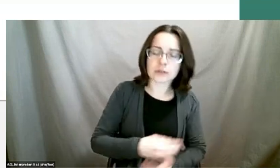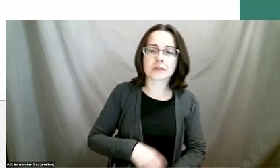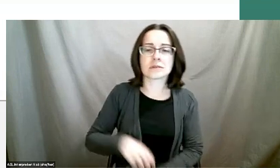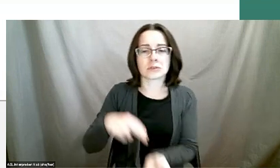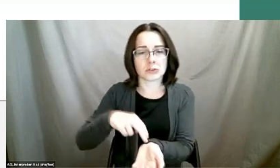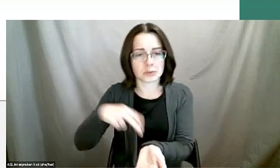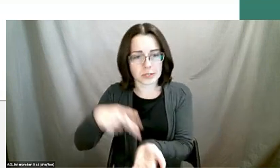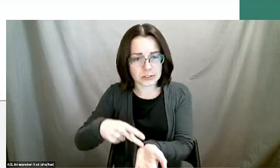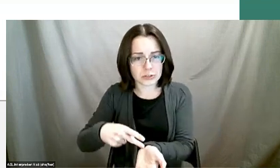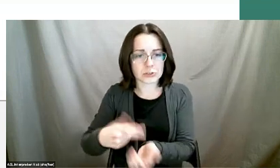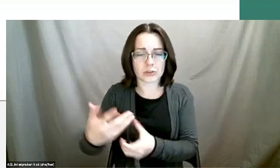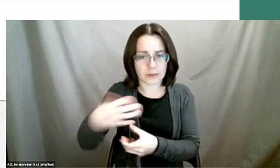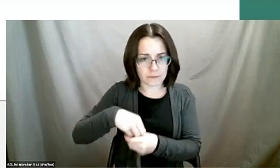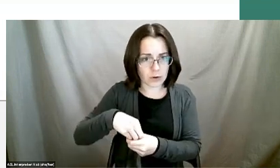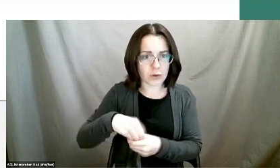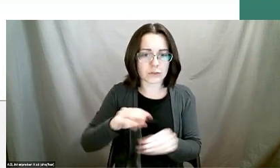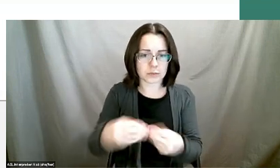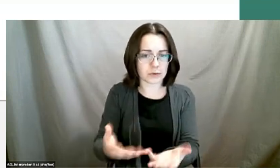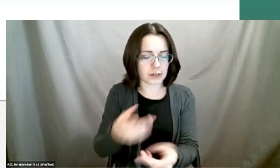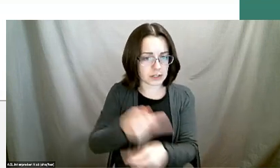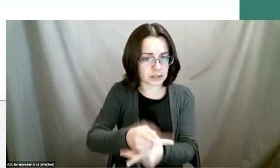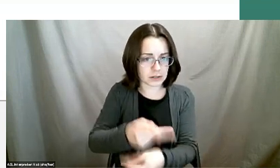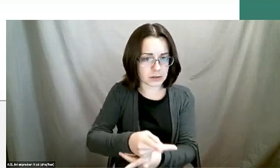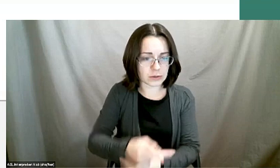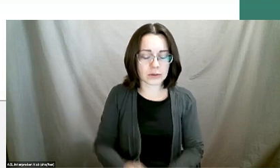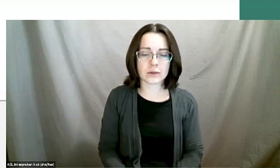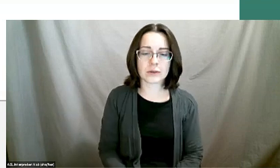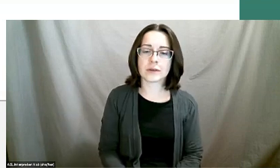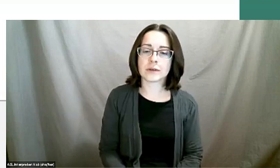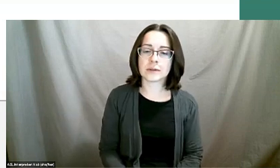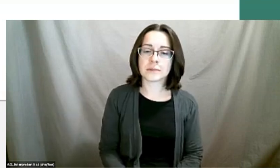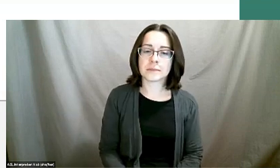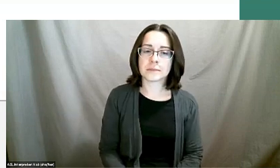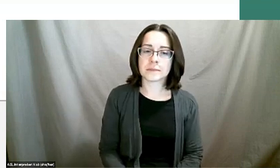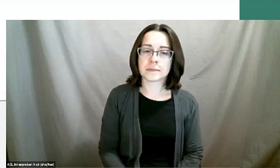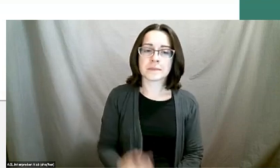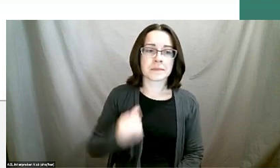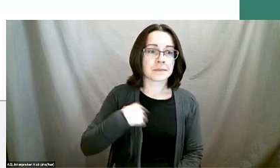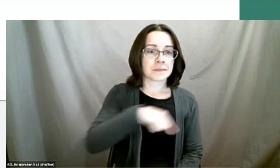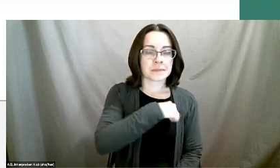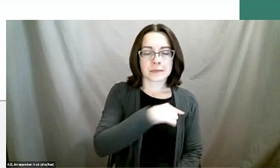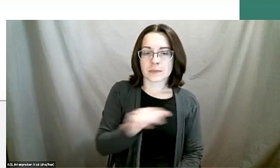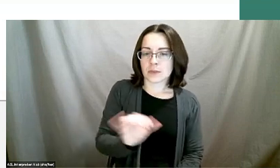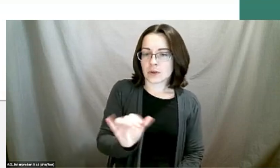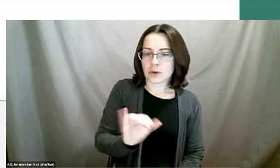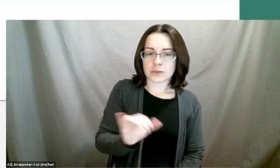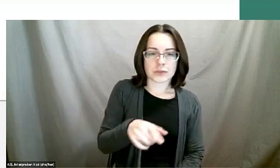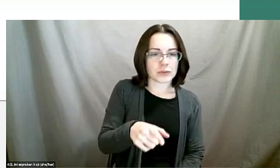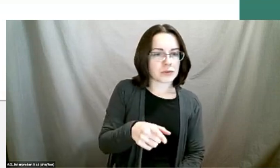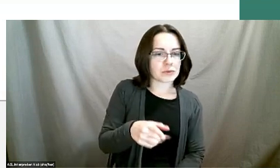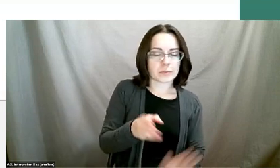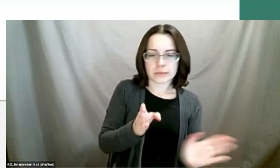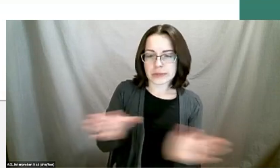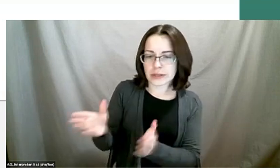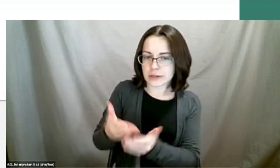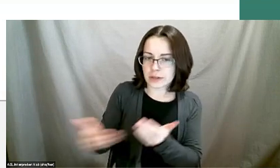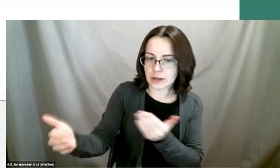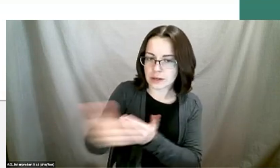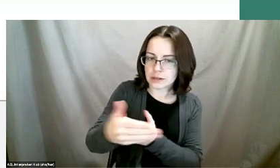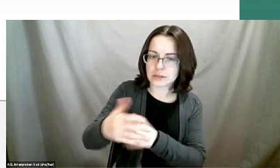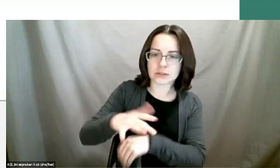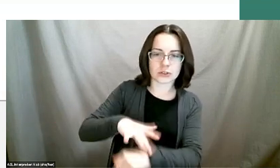We do a lot to do early tours and to talk